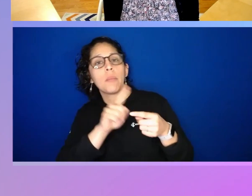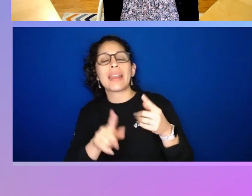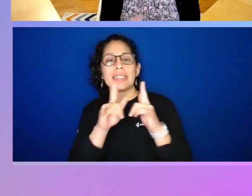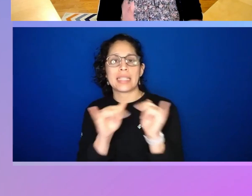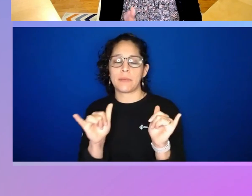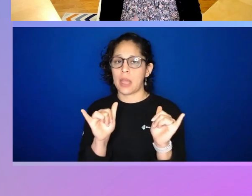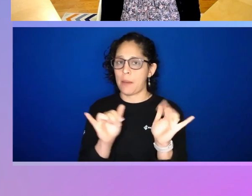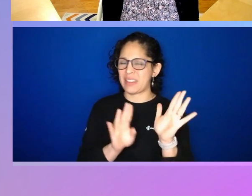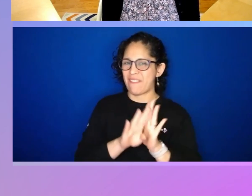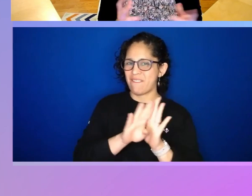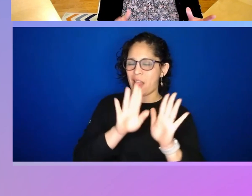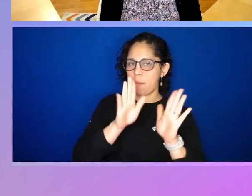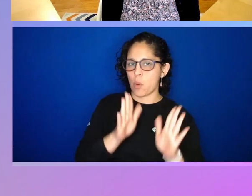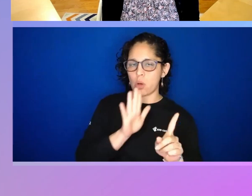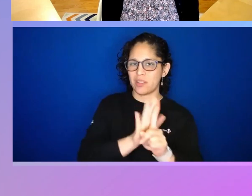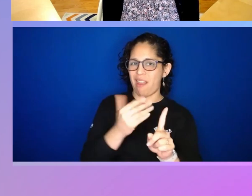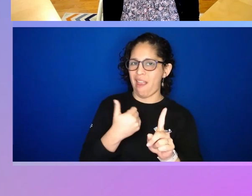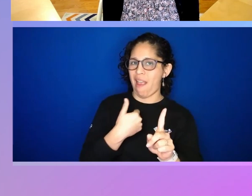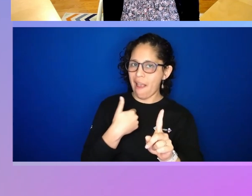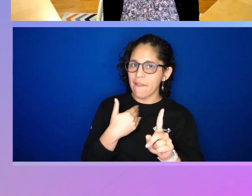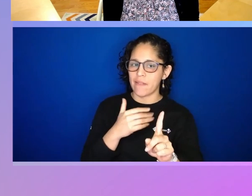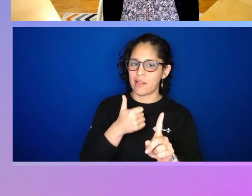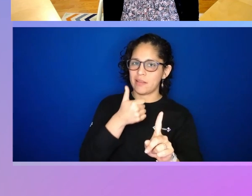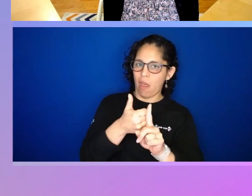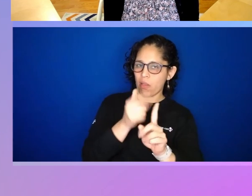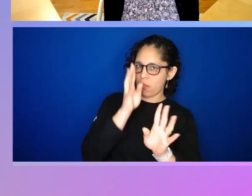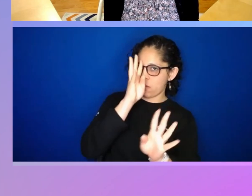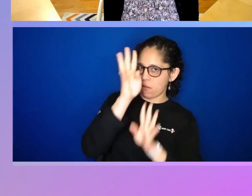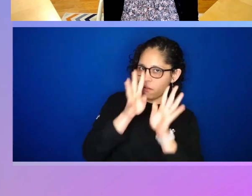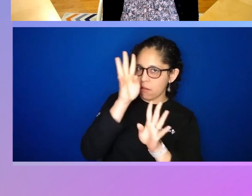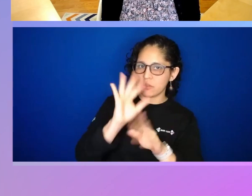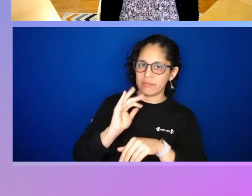little bit of an increase. You can see that across the board that hasn't been a lot of change in